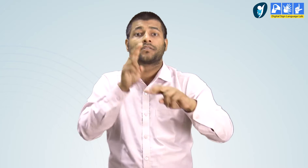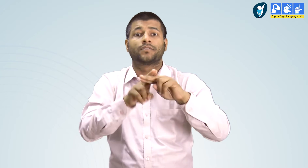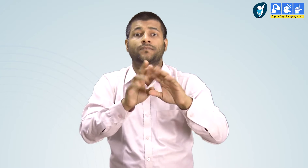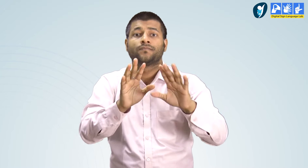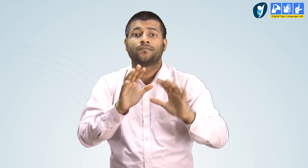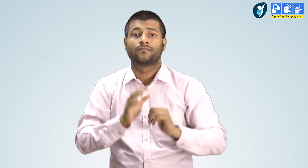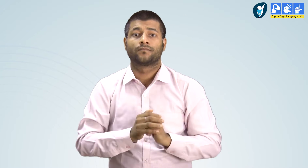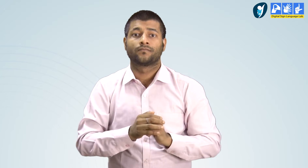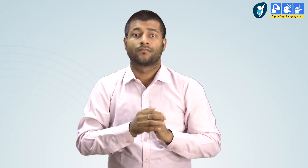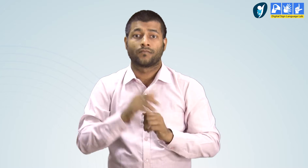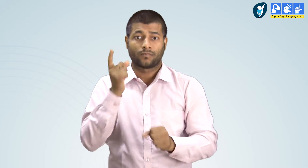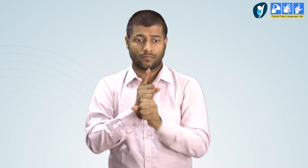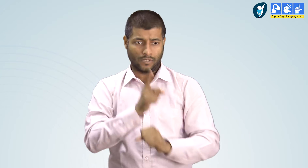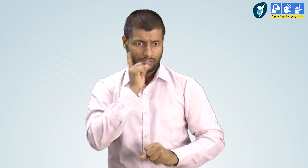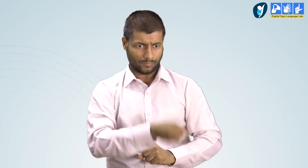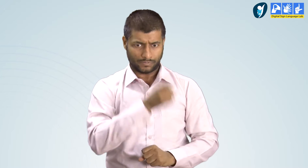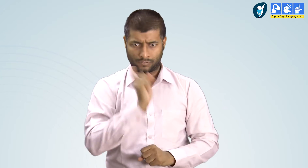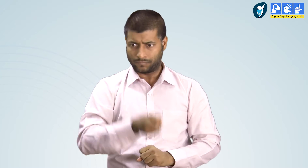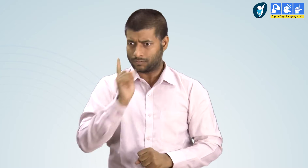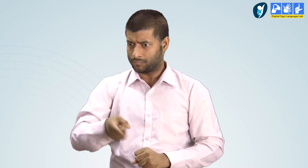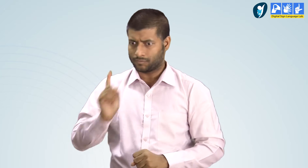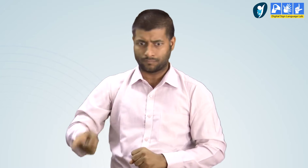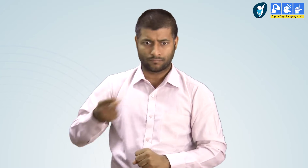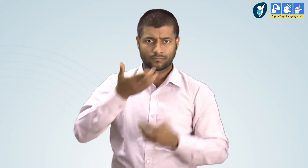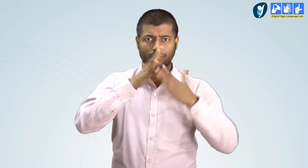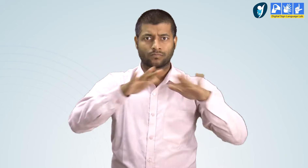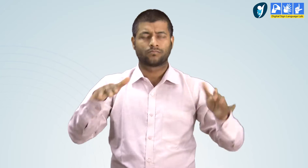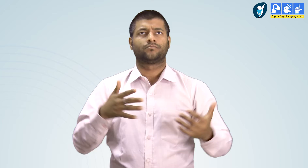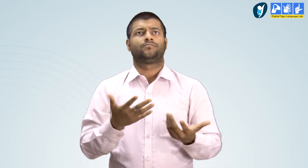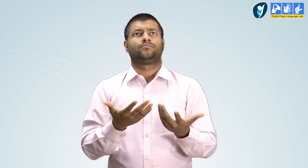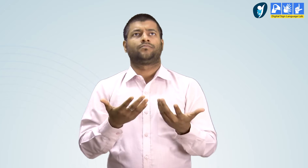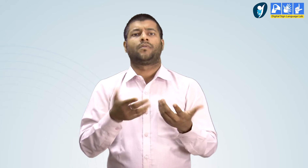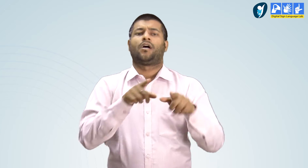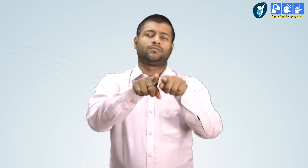If your child uncomfortable with their teacher.